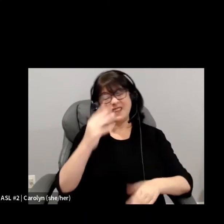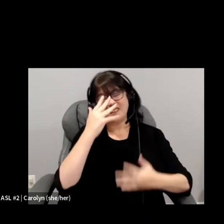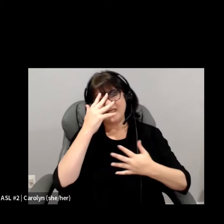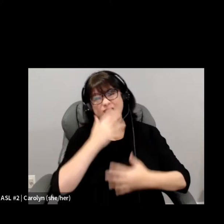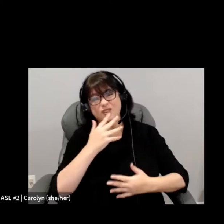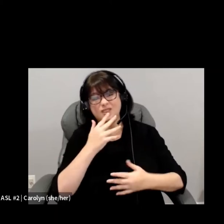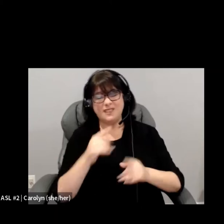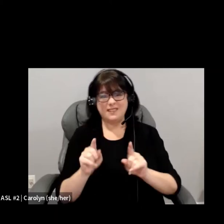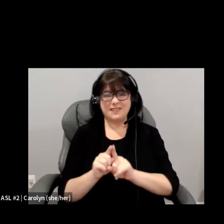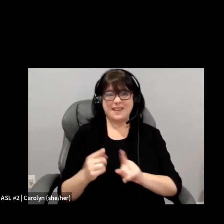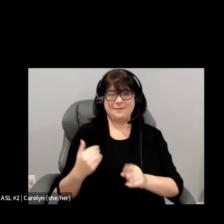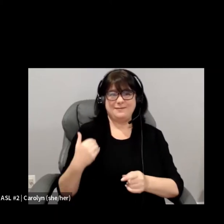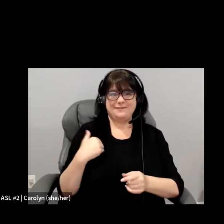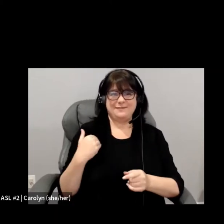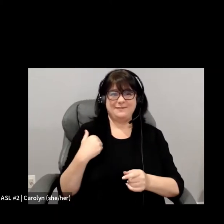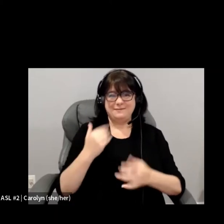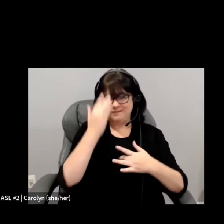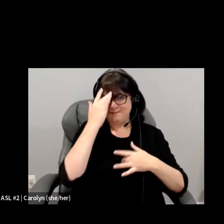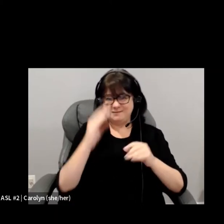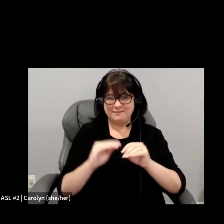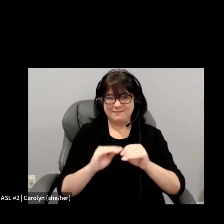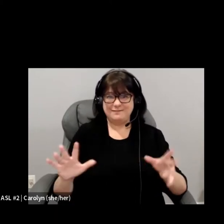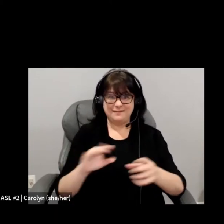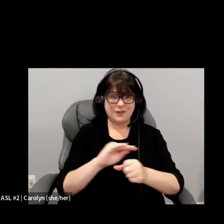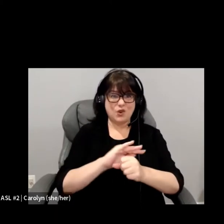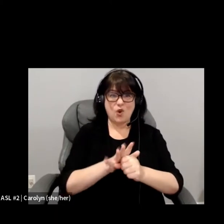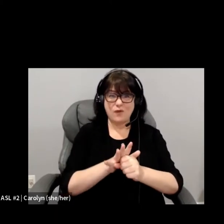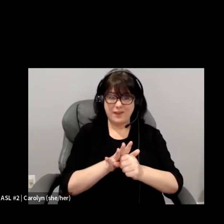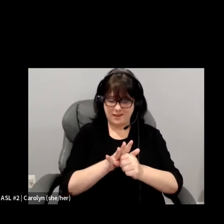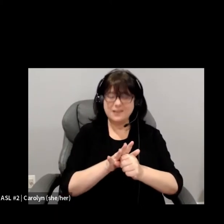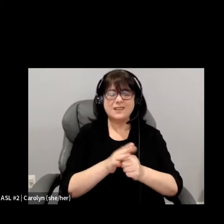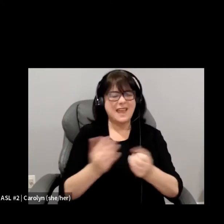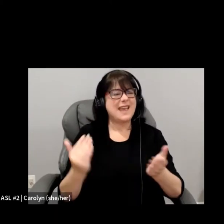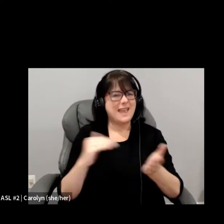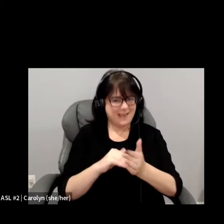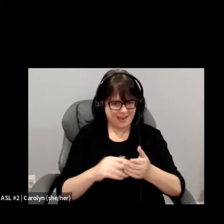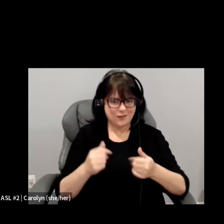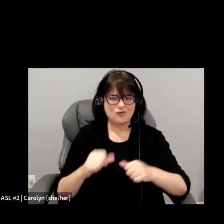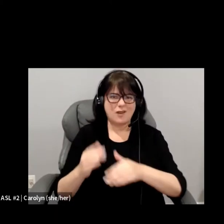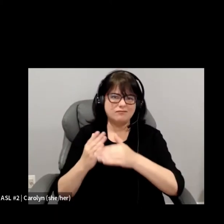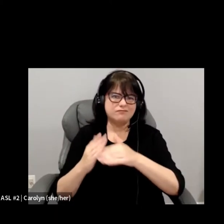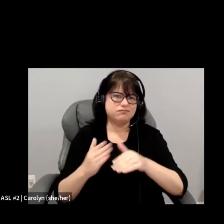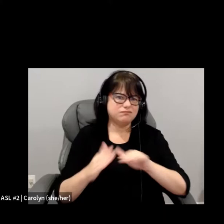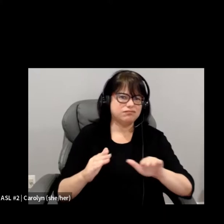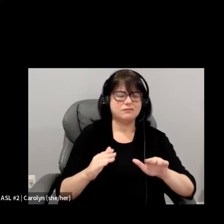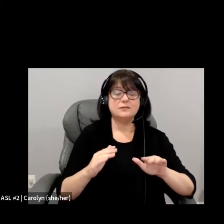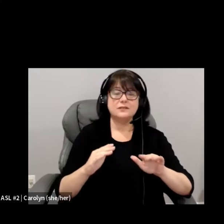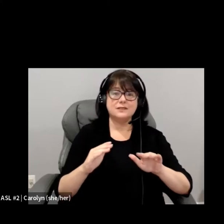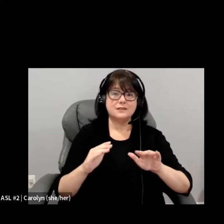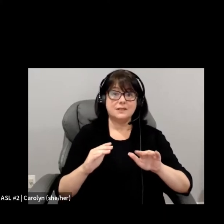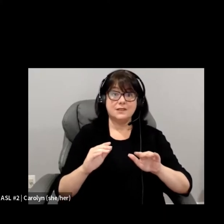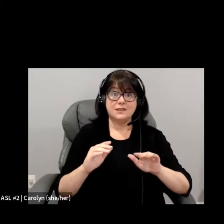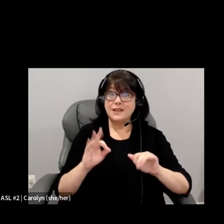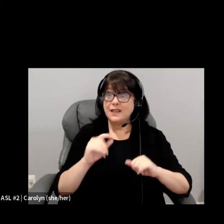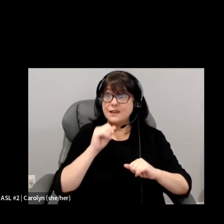BUT FOR THE WORK OF ARCH AND DISABILITY ORGANIZATIONS DURING THE PANDEMIC, WE MAY HAVE SUCCUMBED